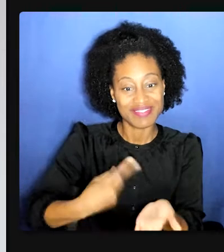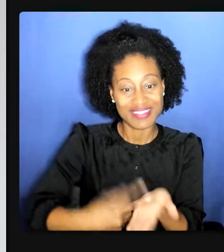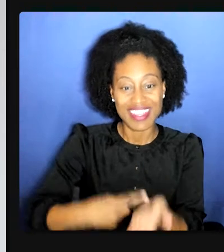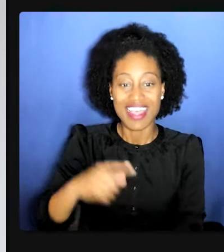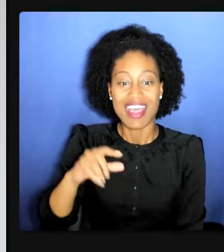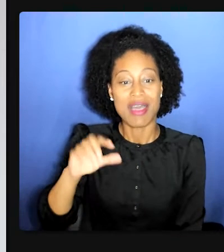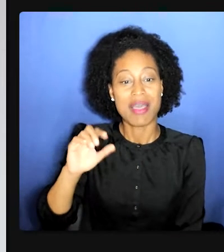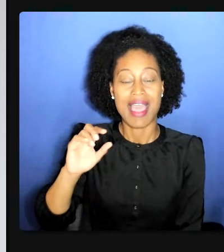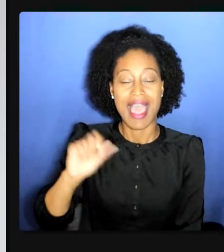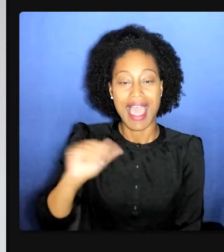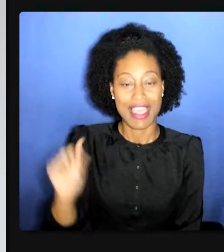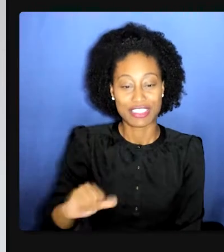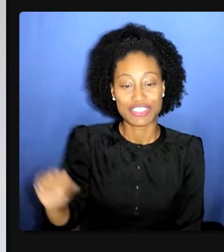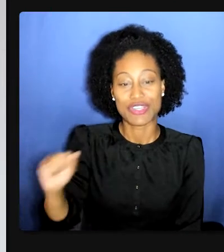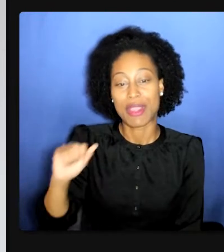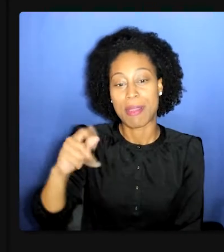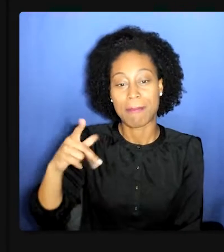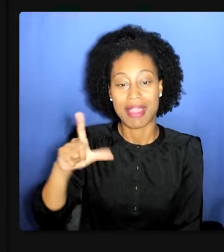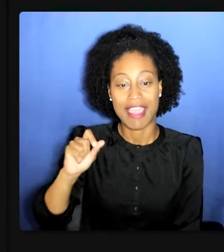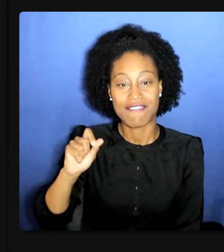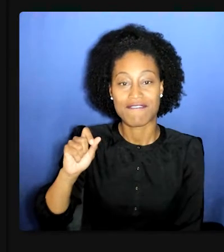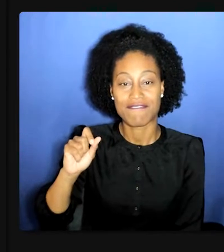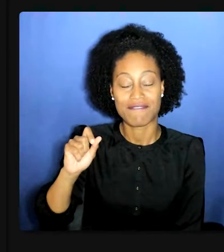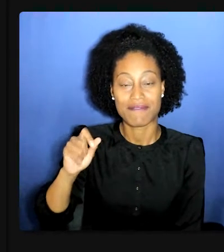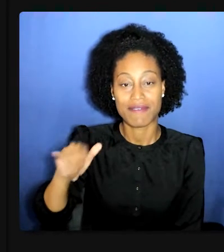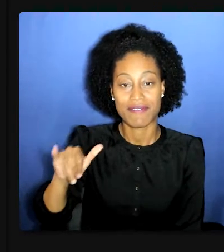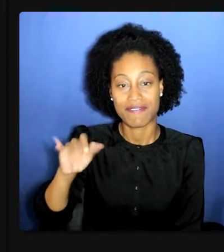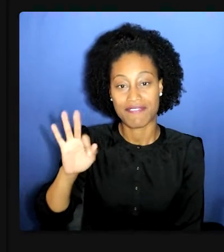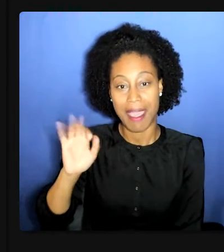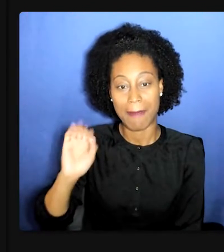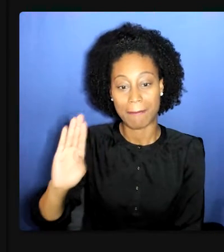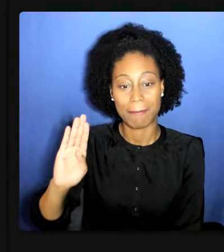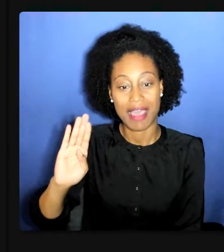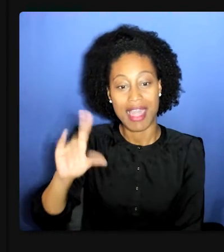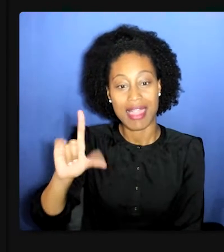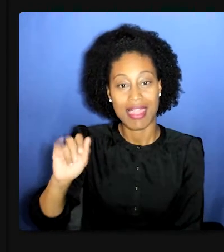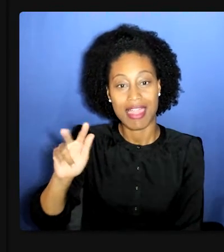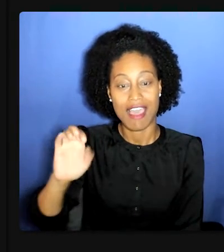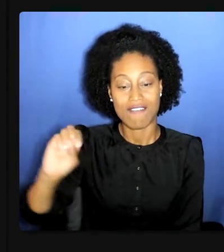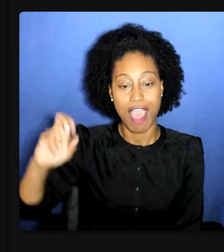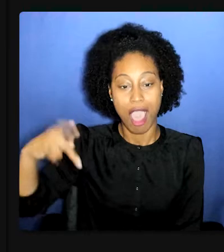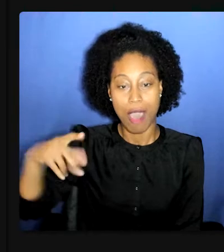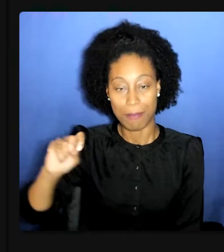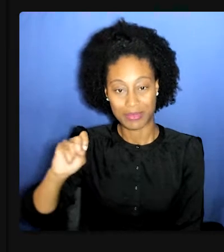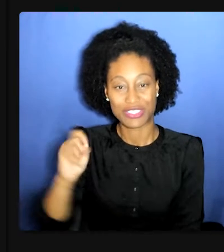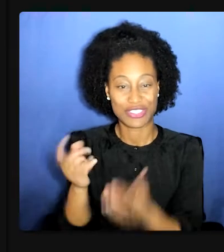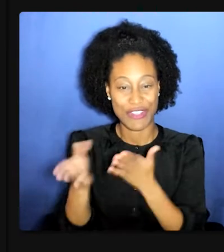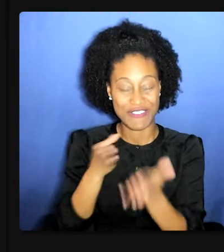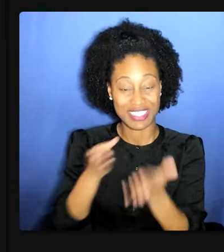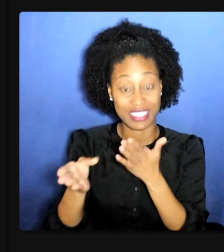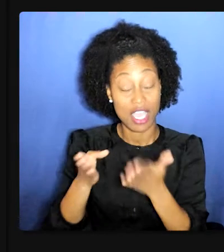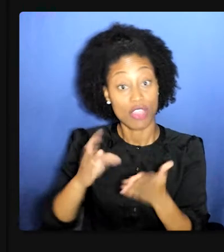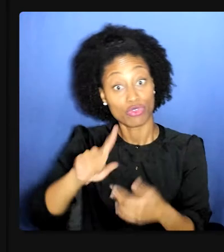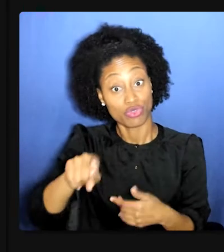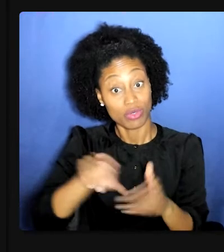LiveOps set of services. [Shikha] As a game studio, you put your heart and soul into the game development